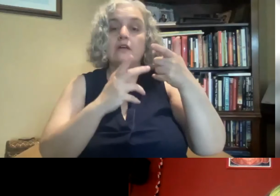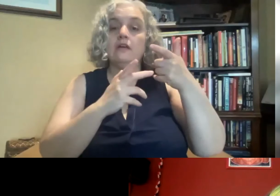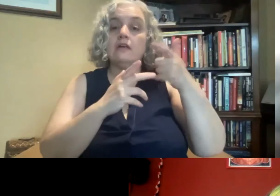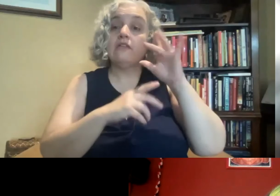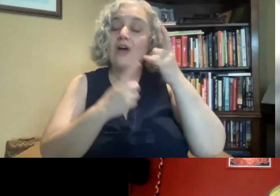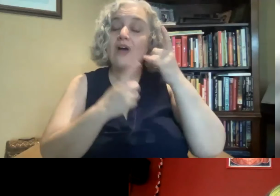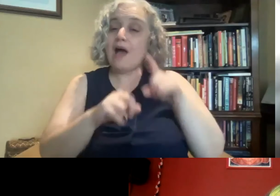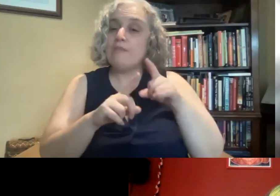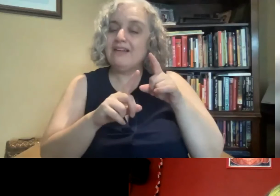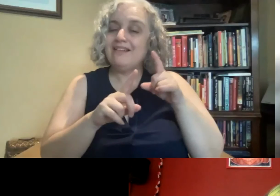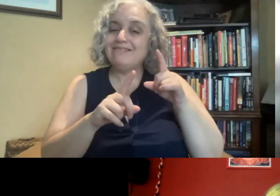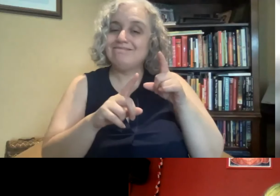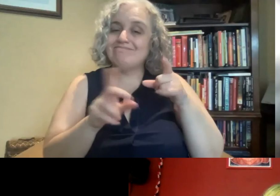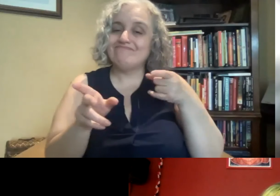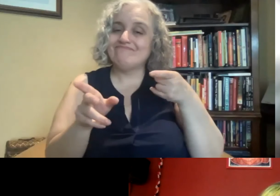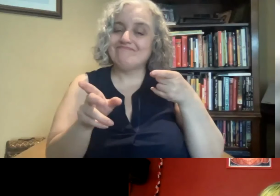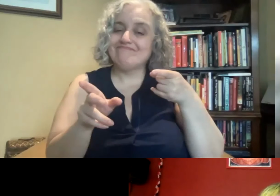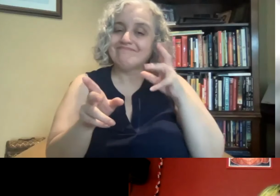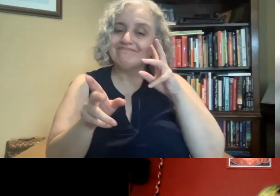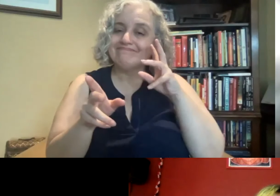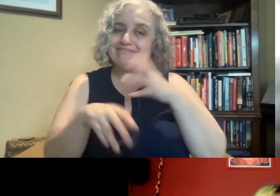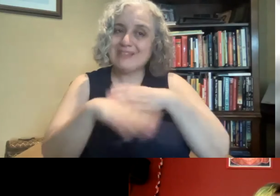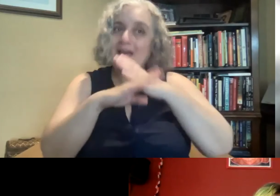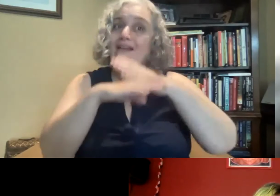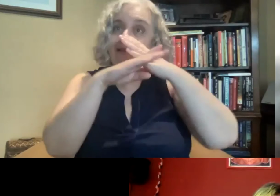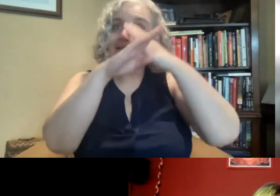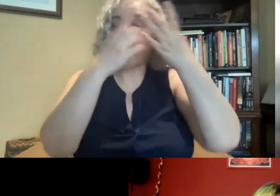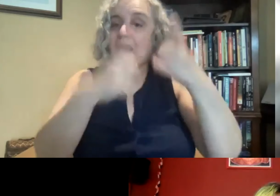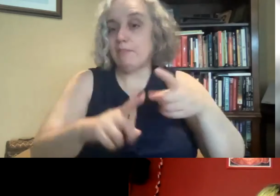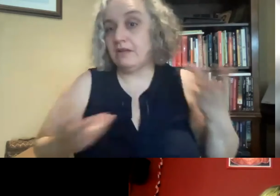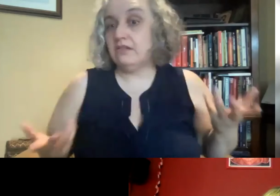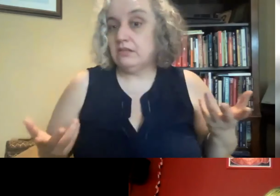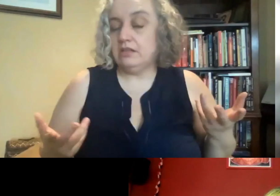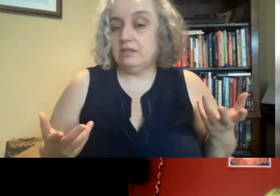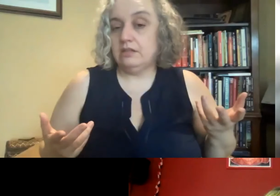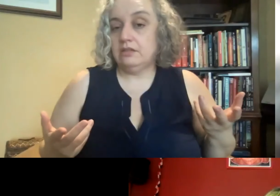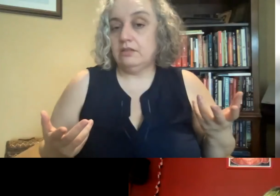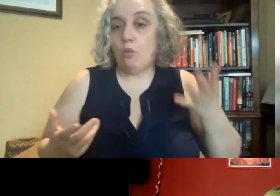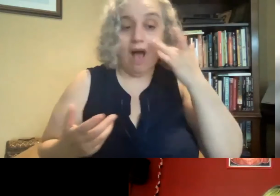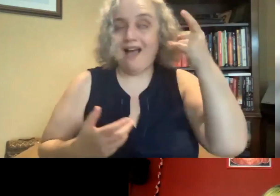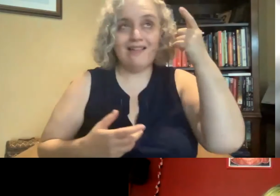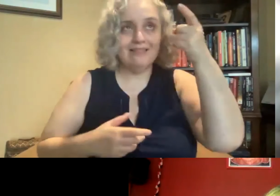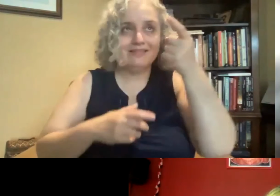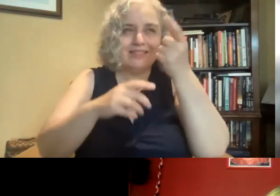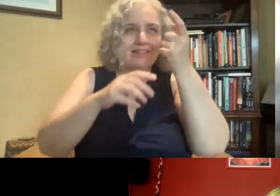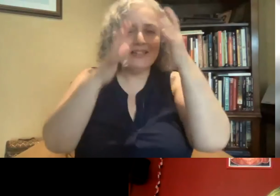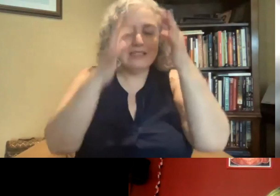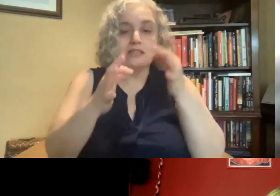are creating some of the biggest problems. Like in mental health,